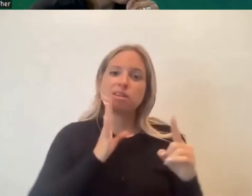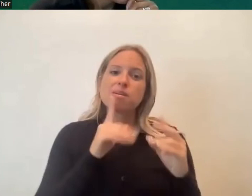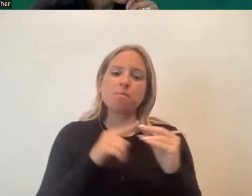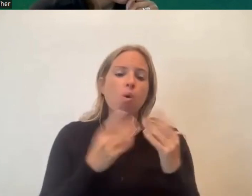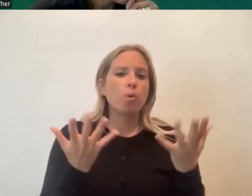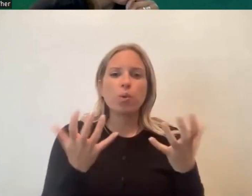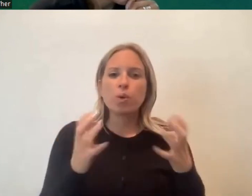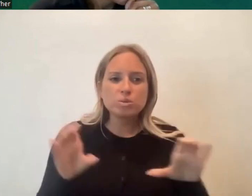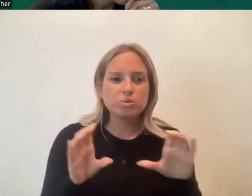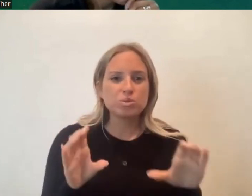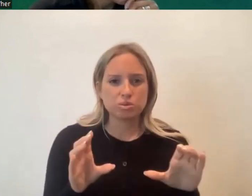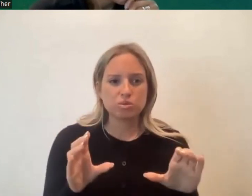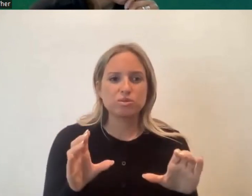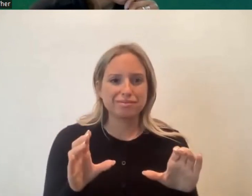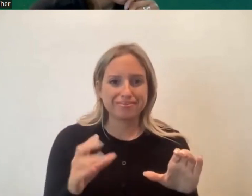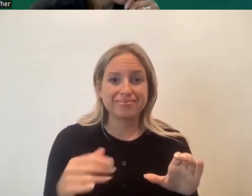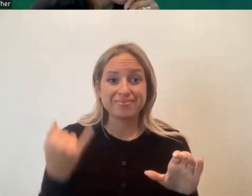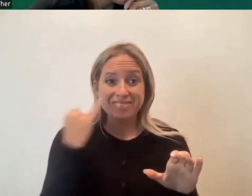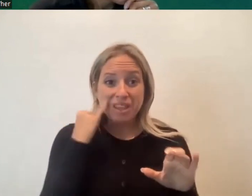Mike: And then, if you do things correctly, a lot